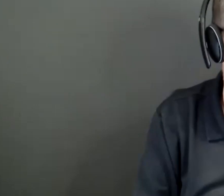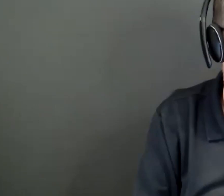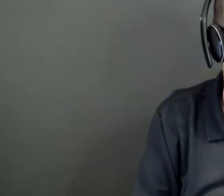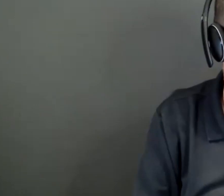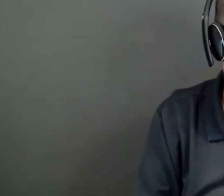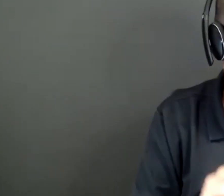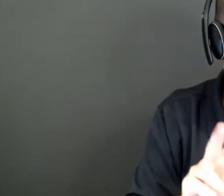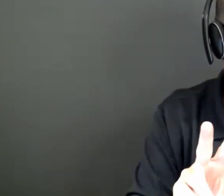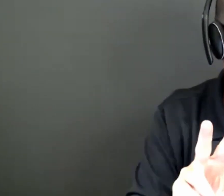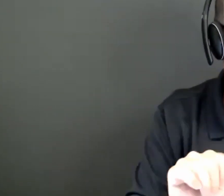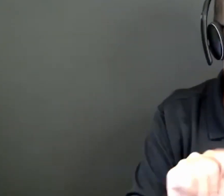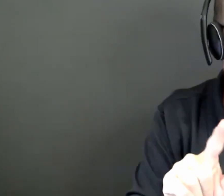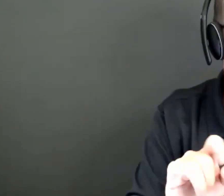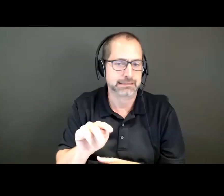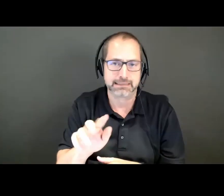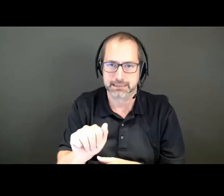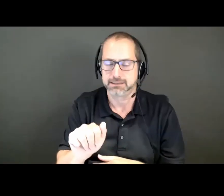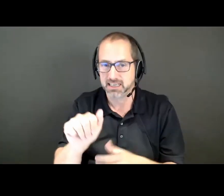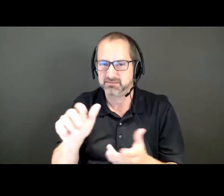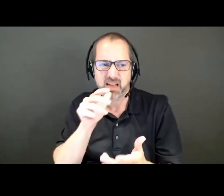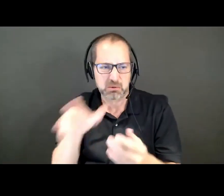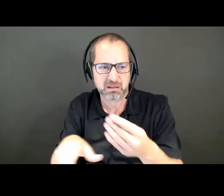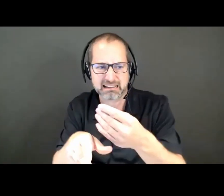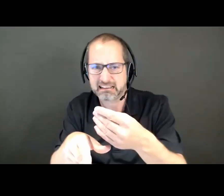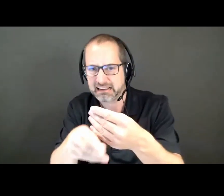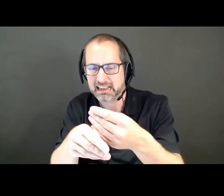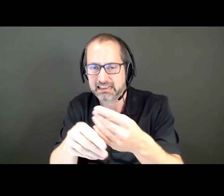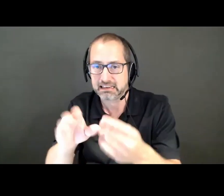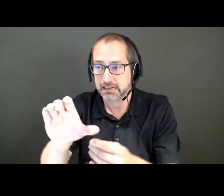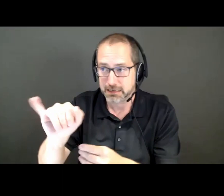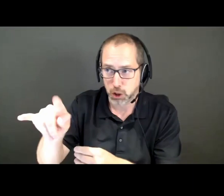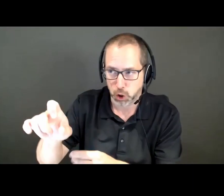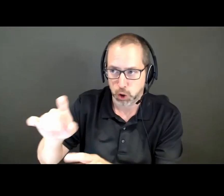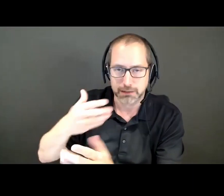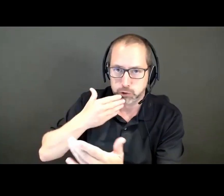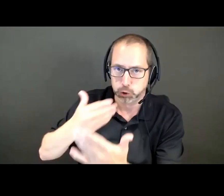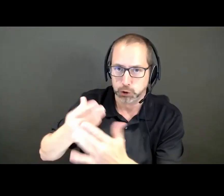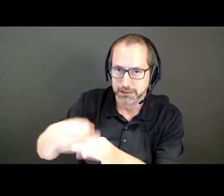And if I can jump in, I think that Claude touched on a really important thing. He mentioned